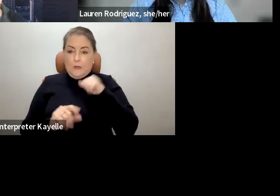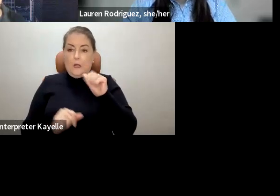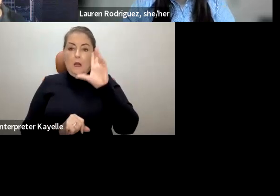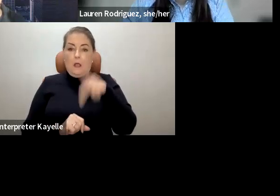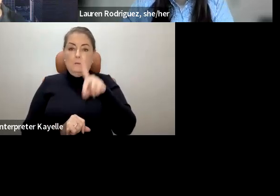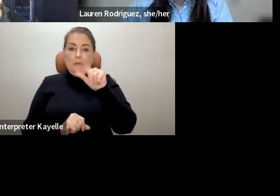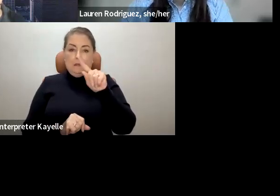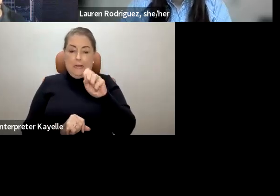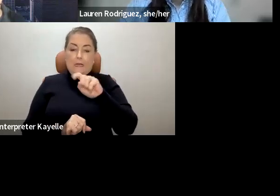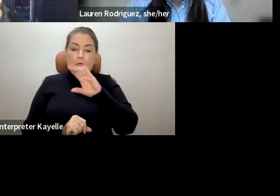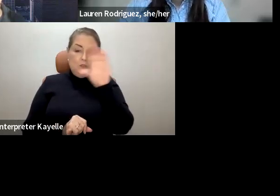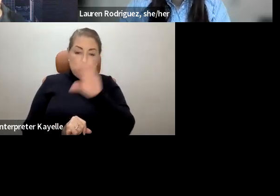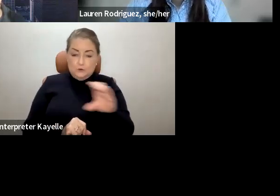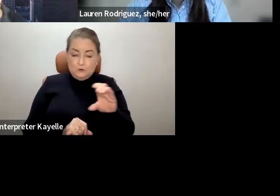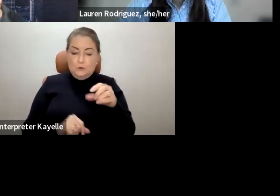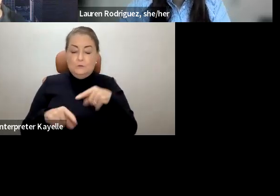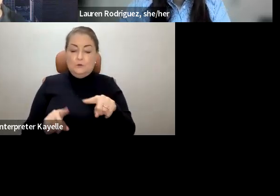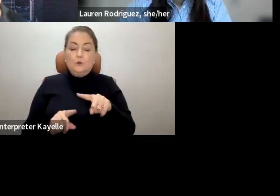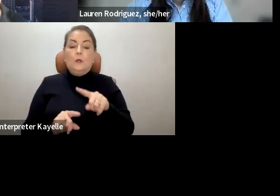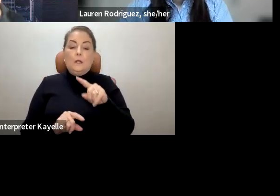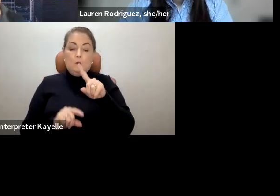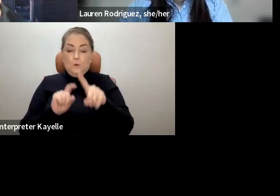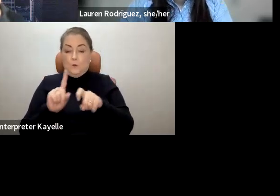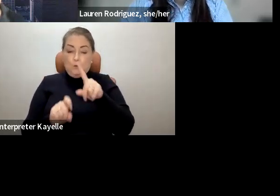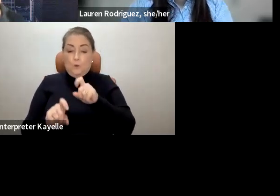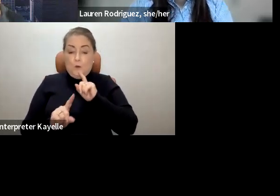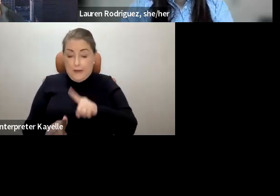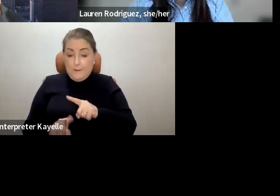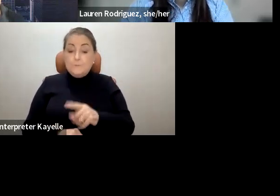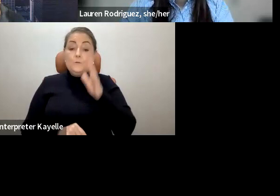settings during the Q&A. We will let you know what it is time to